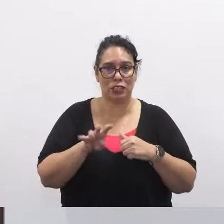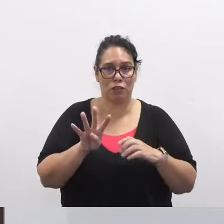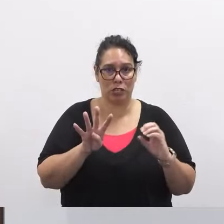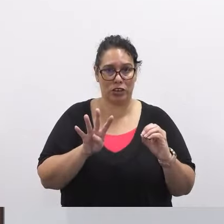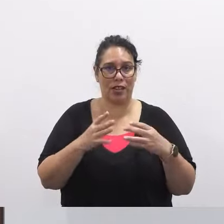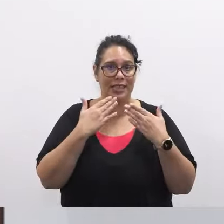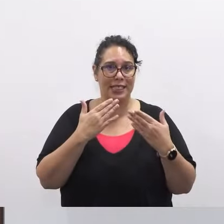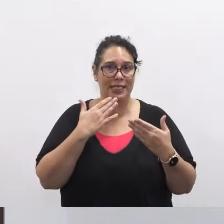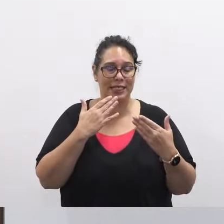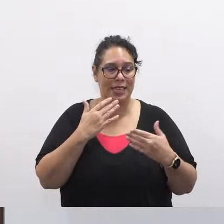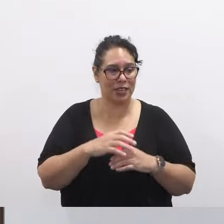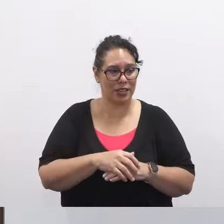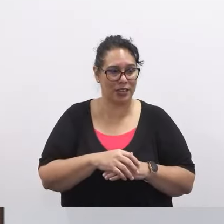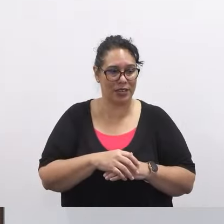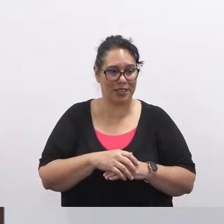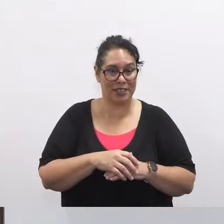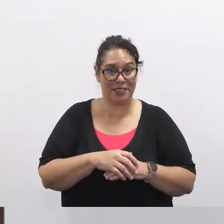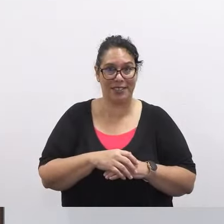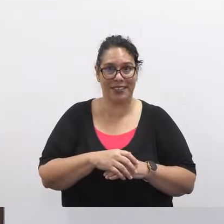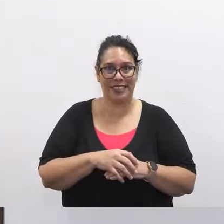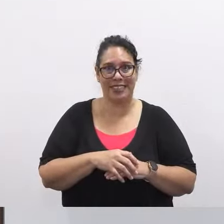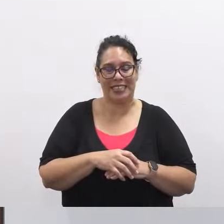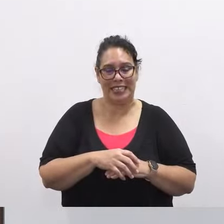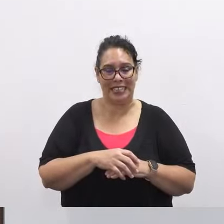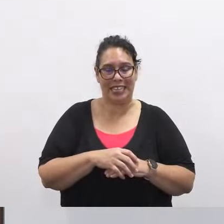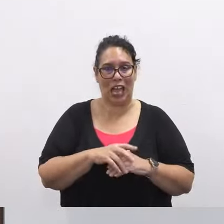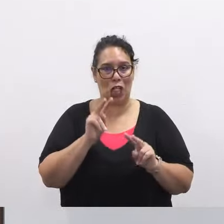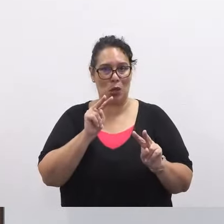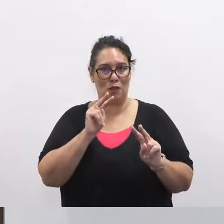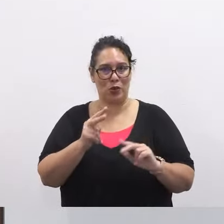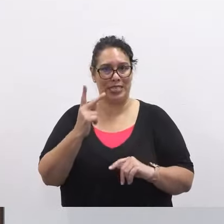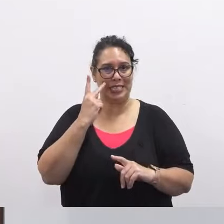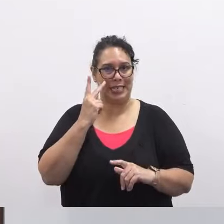Thank you, Mr. Miranda. Thank you. - Looking forward to hearing and seeing you again next year on this. Perfect.